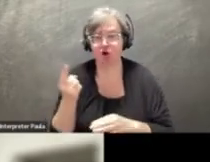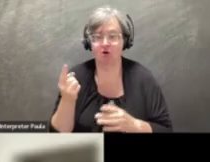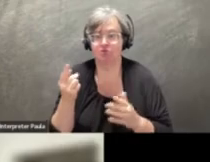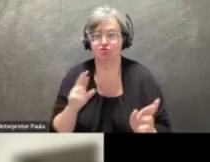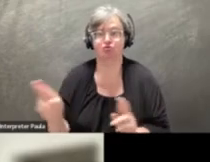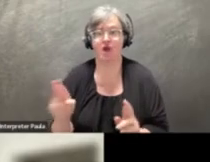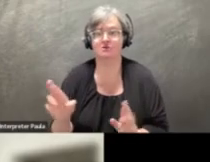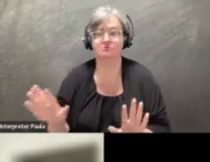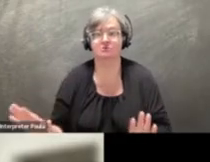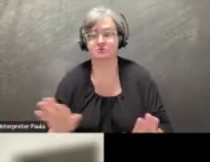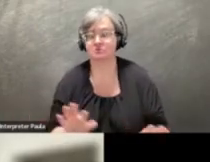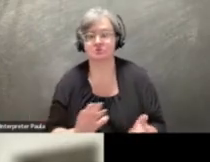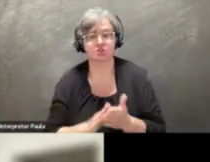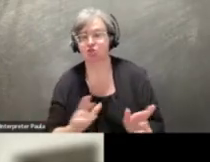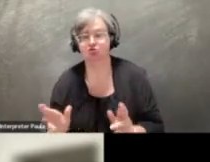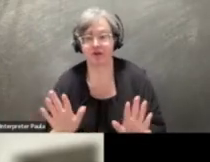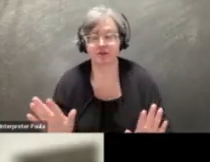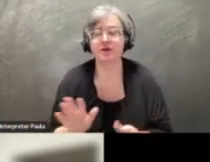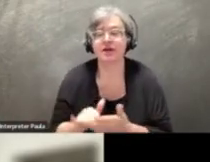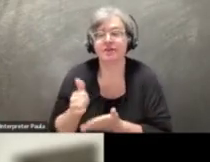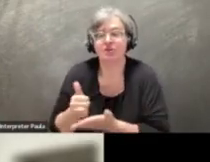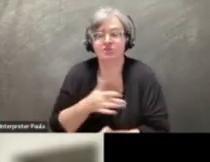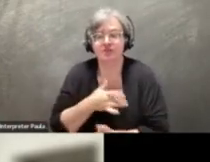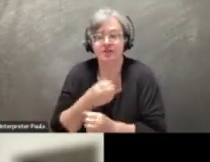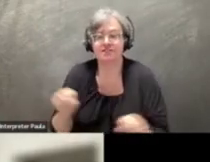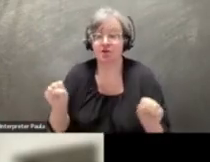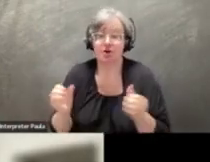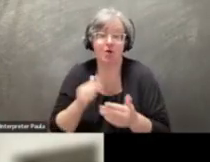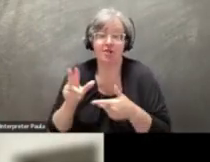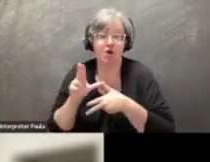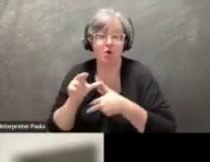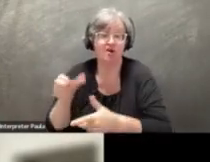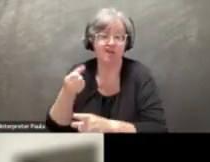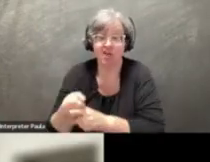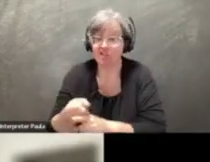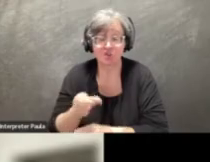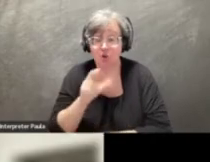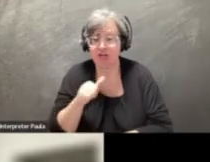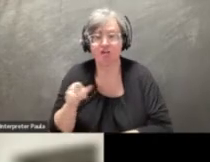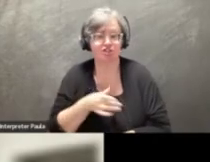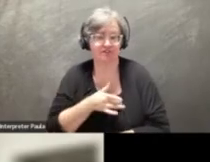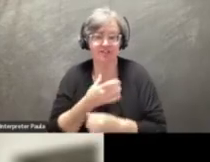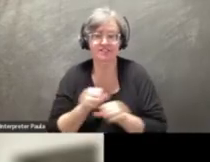something that is really that helps her feel safe, whether the hurricane comes her way or not, she feels safe. So we really